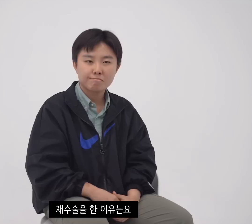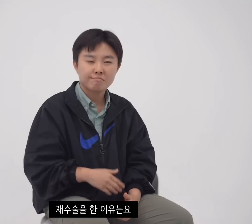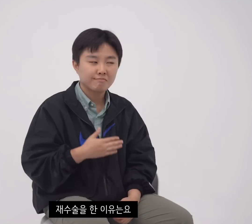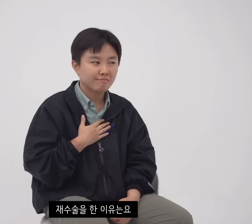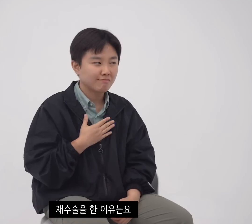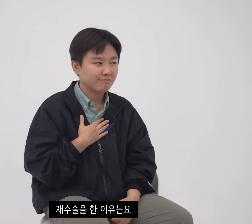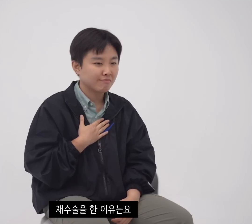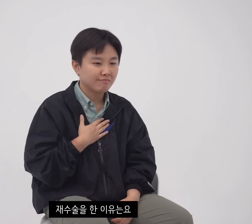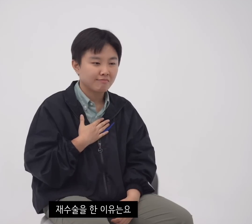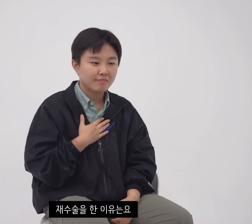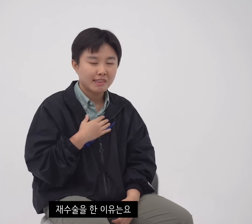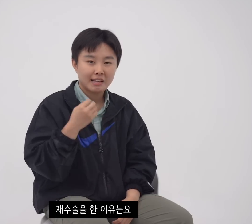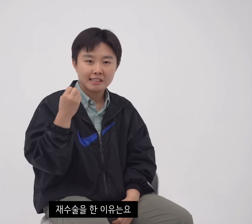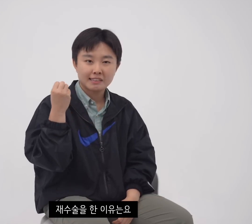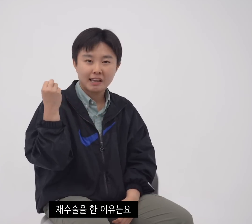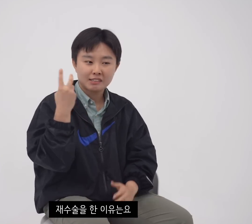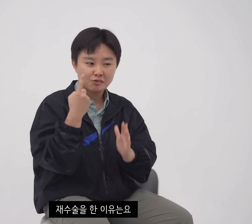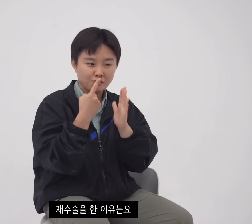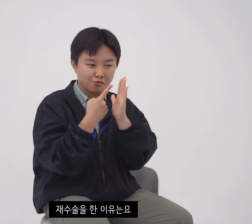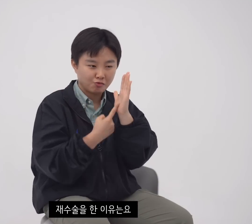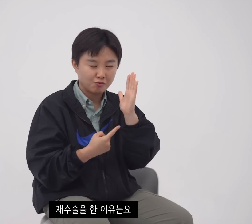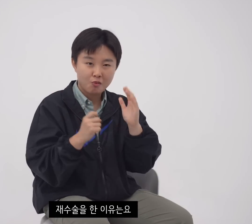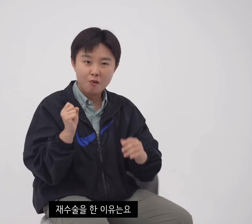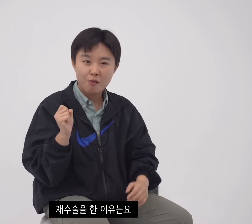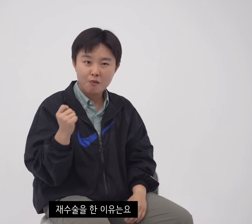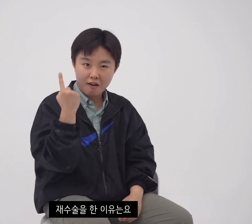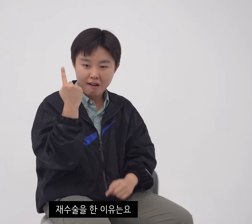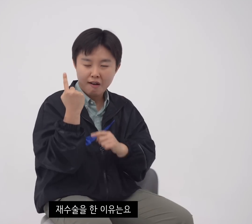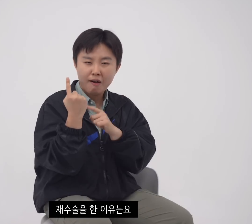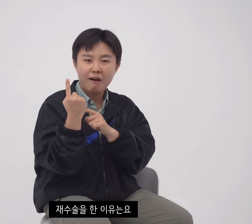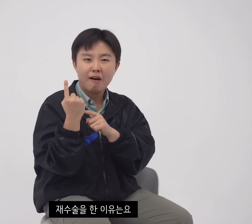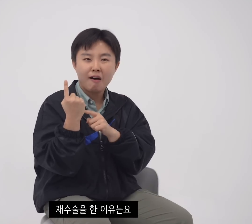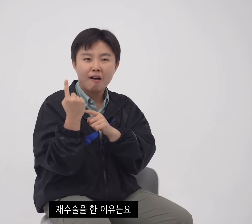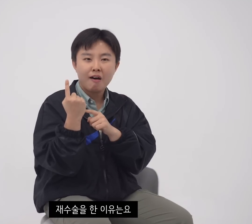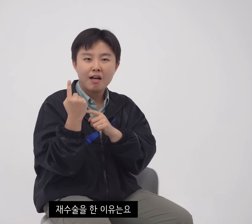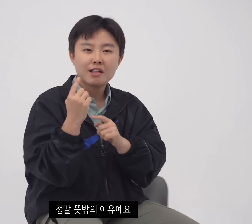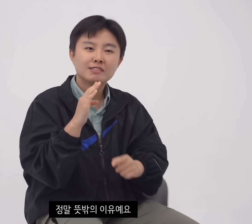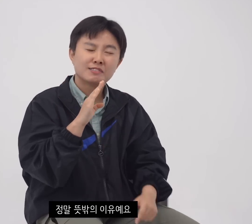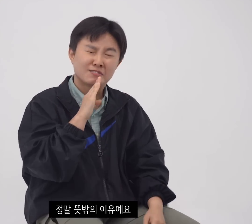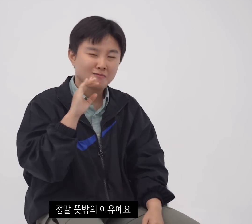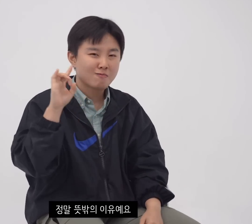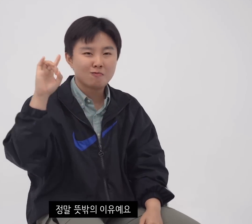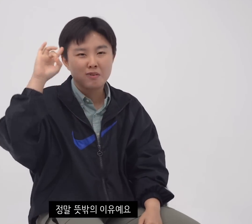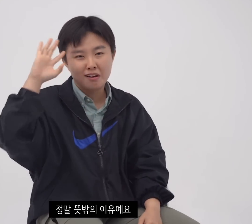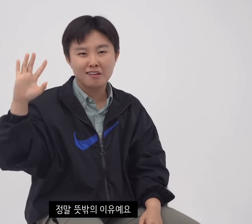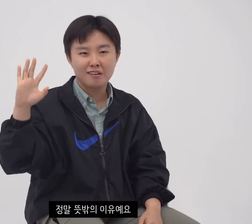Reason for cochlear reoperation. It's a really unexpected reason.